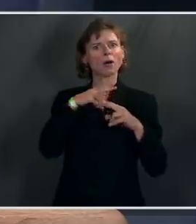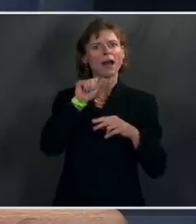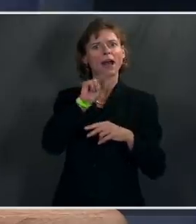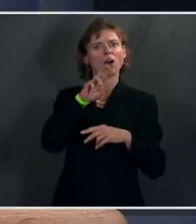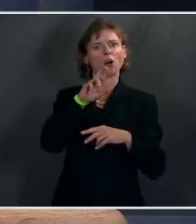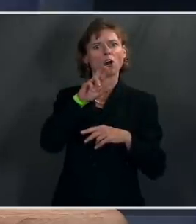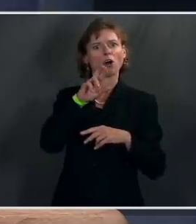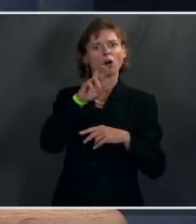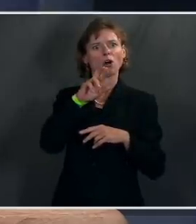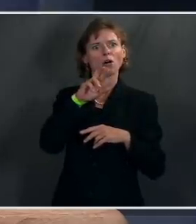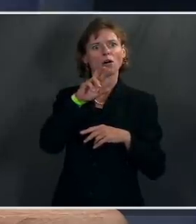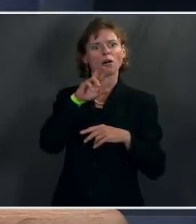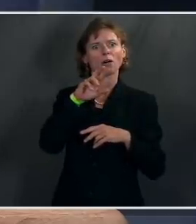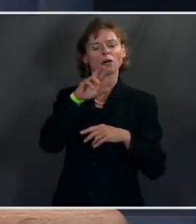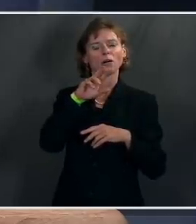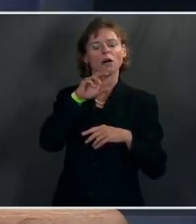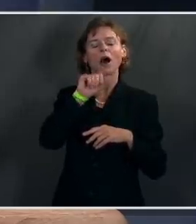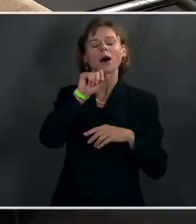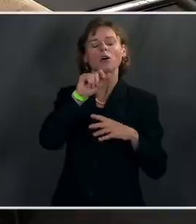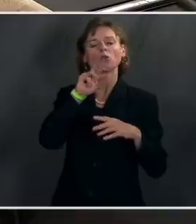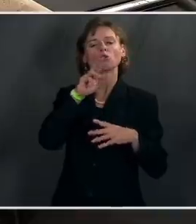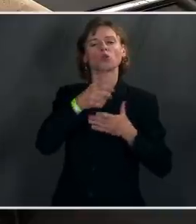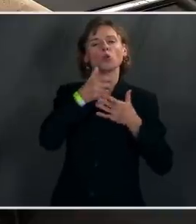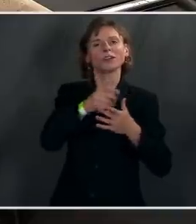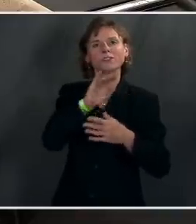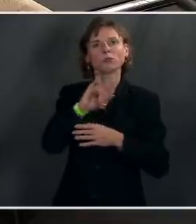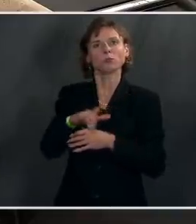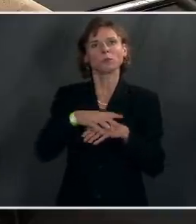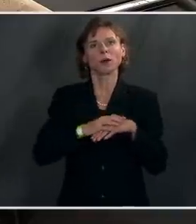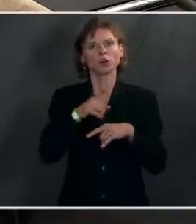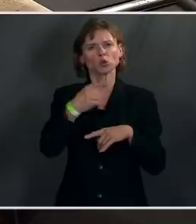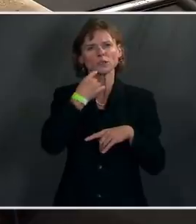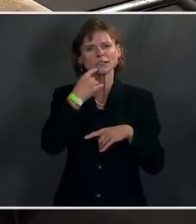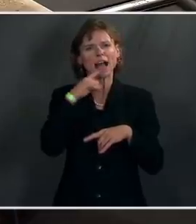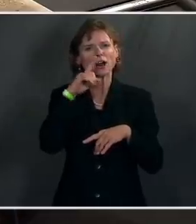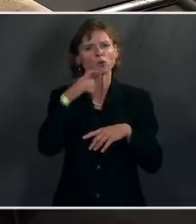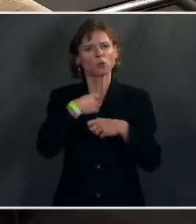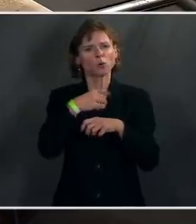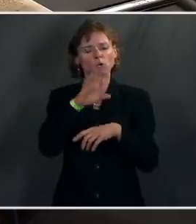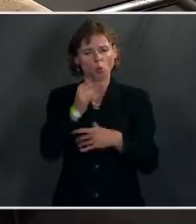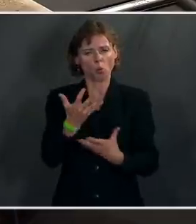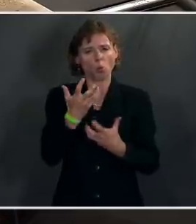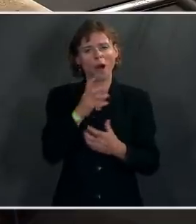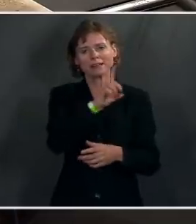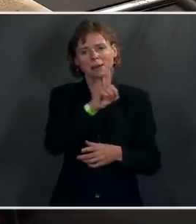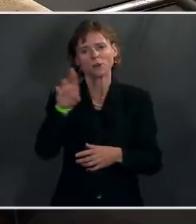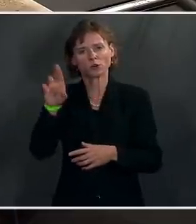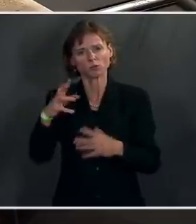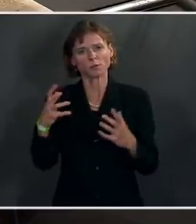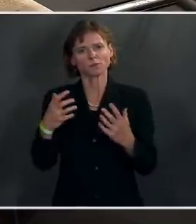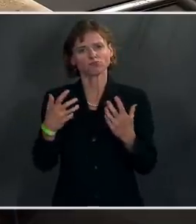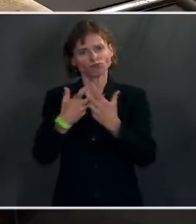You all are so hopeful that you can get bipartisan support, but you've also made it clear that you're not going to slim down this bill significantly.